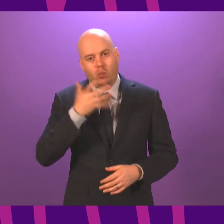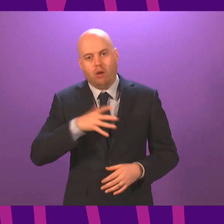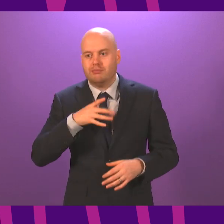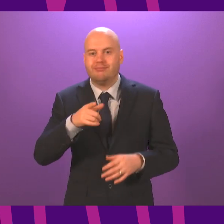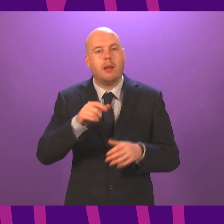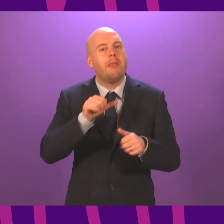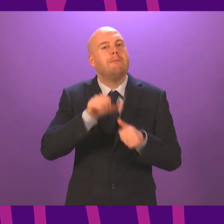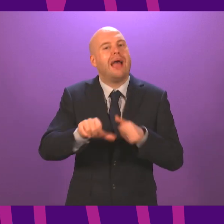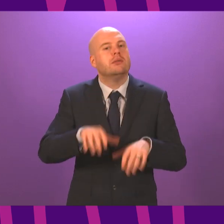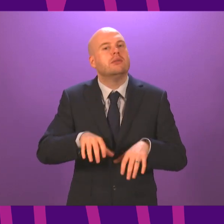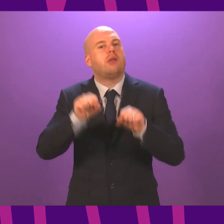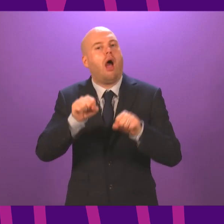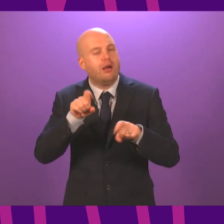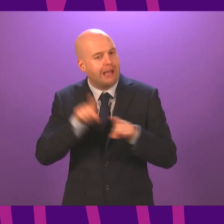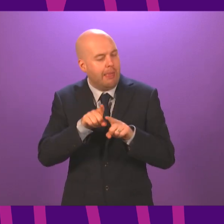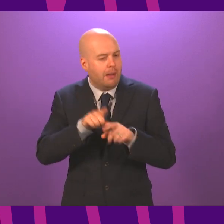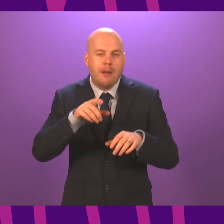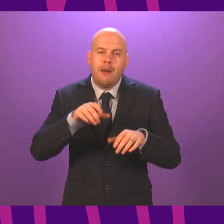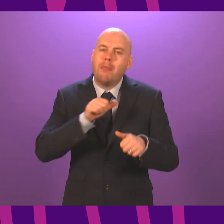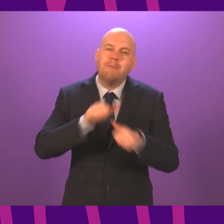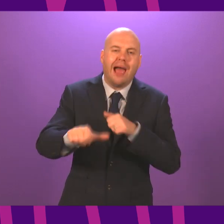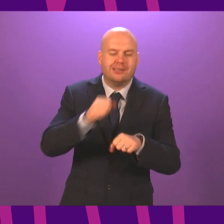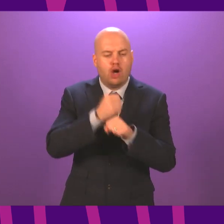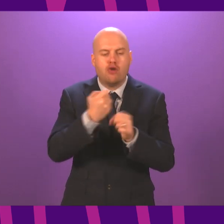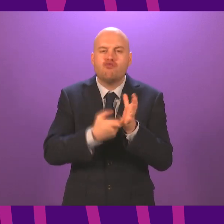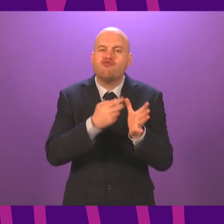and best start food, which allowed us to bring in the Scottish child payment more quickly. To